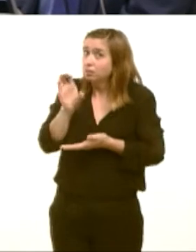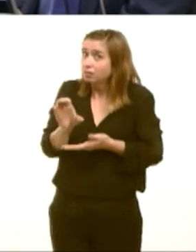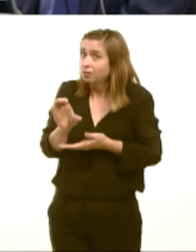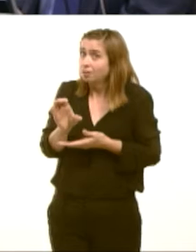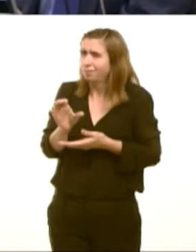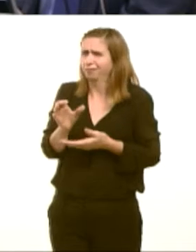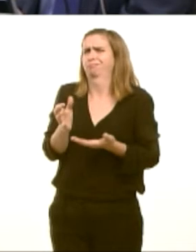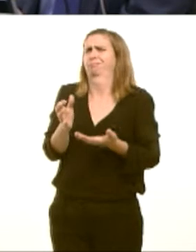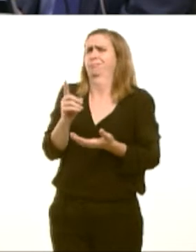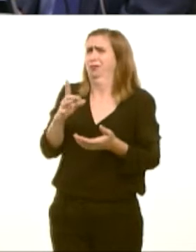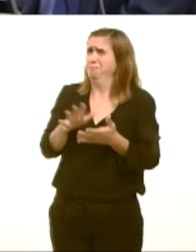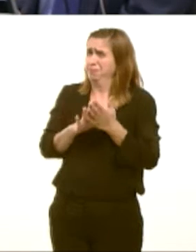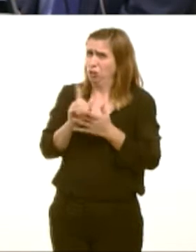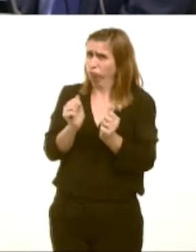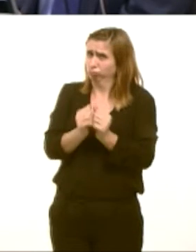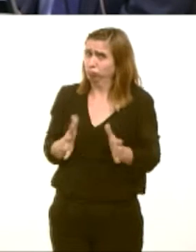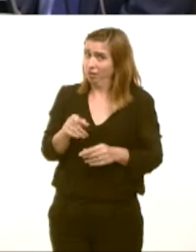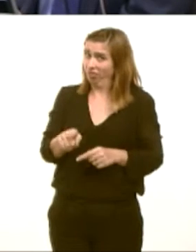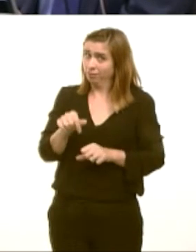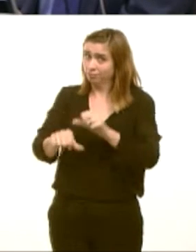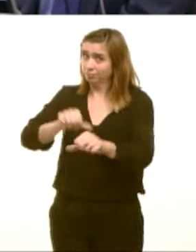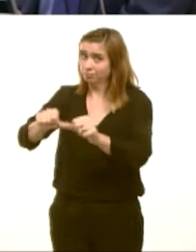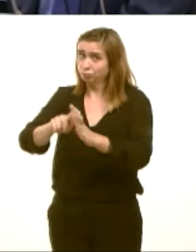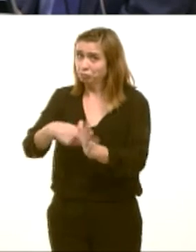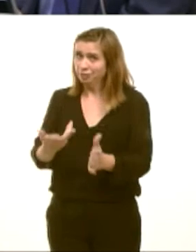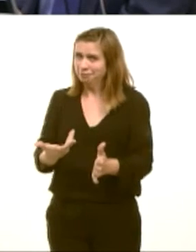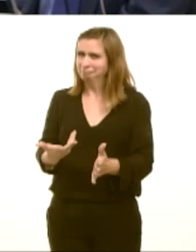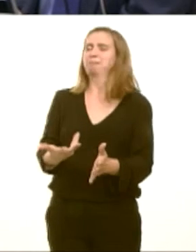he means that he doesnít agree with it, but, certainly, what we have seen is a roll-out